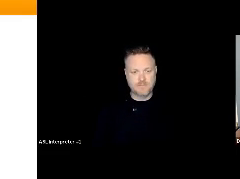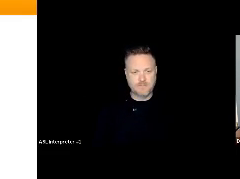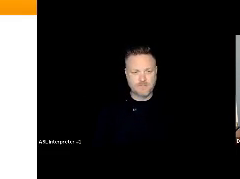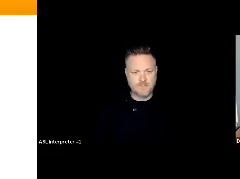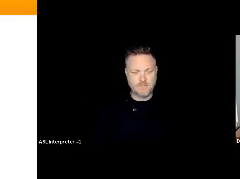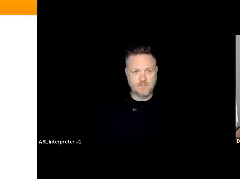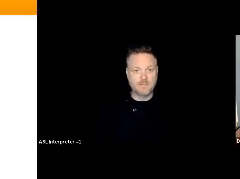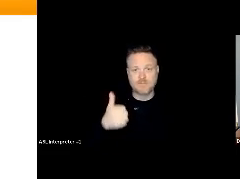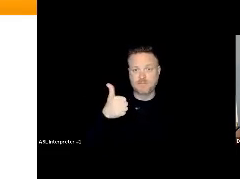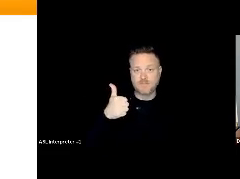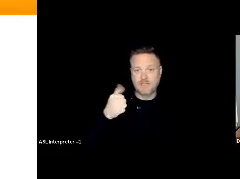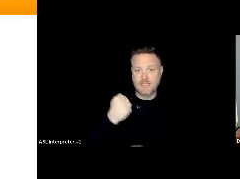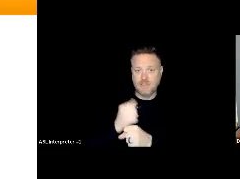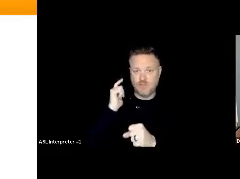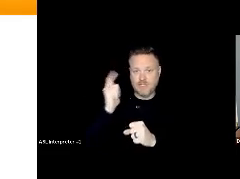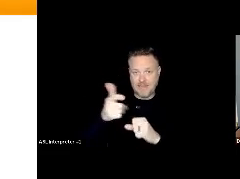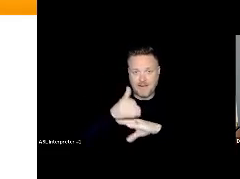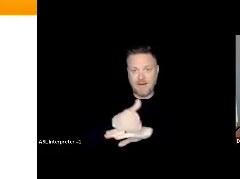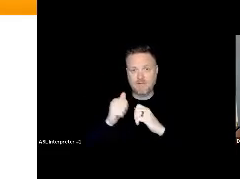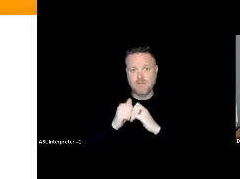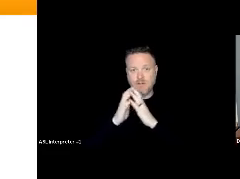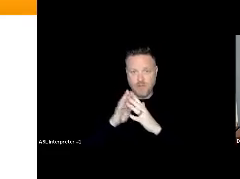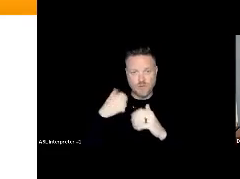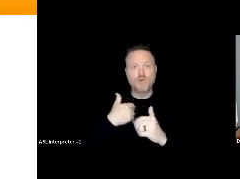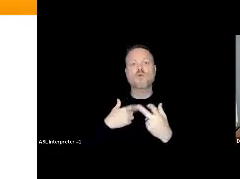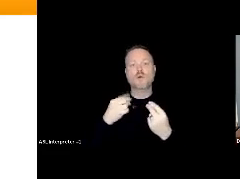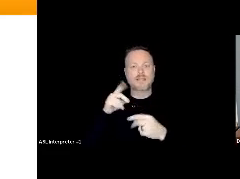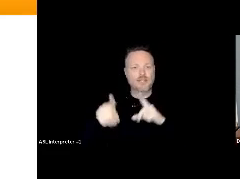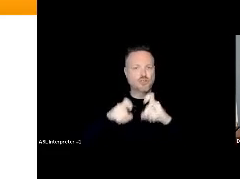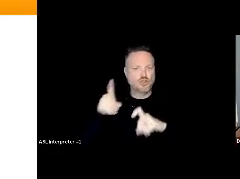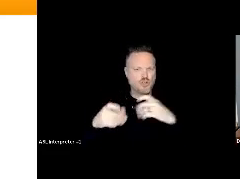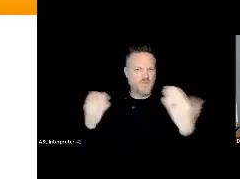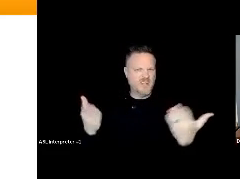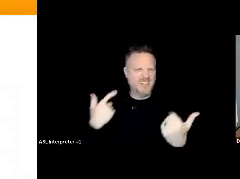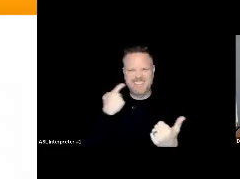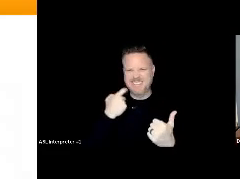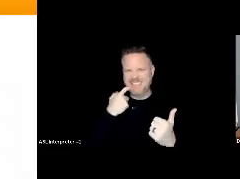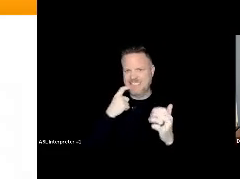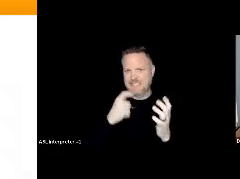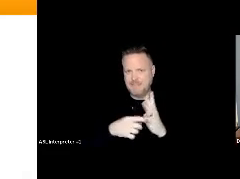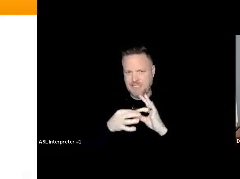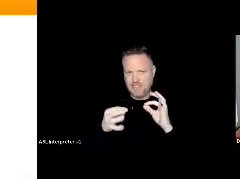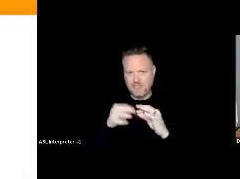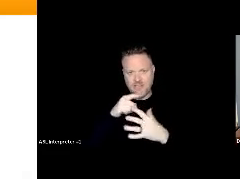Ten years after, we did a survey as I just mentioned and these are the results of how